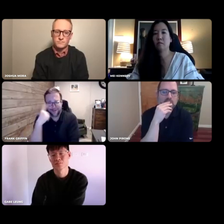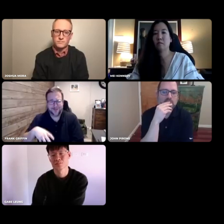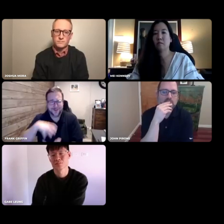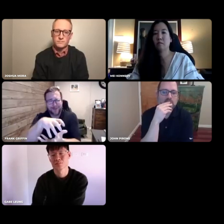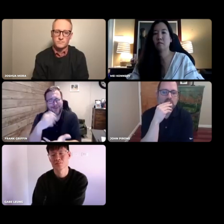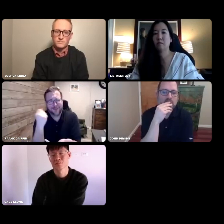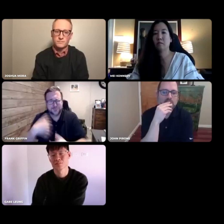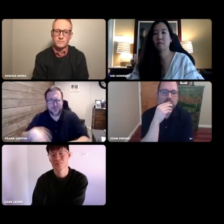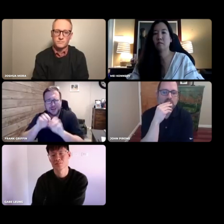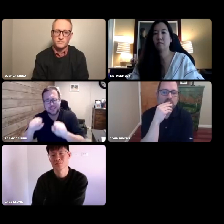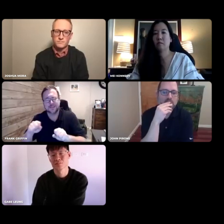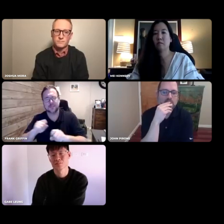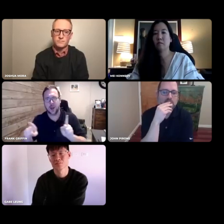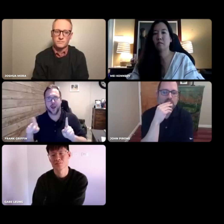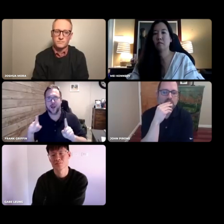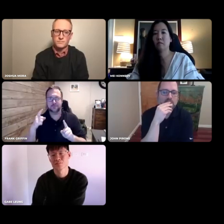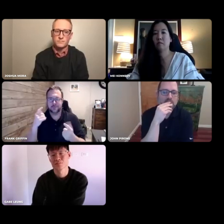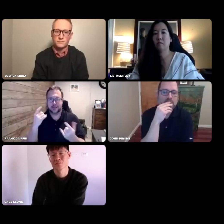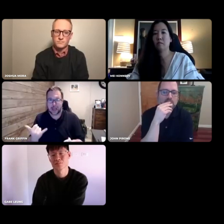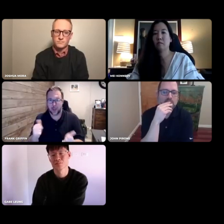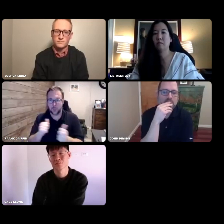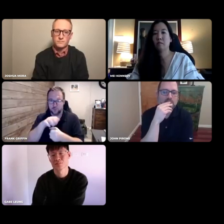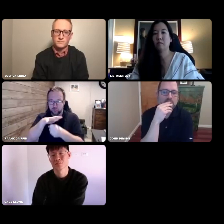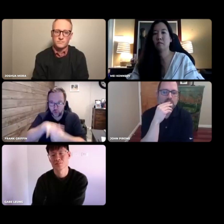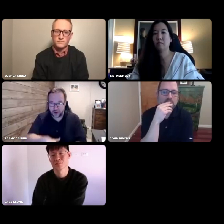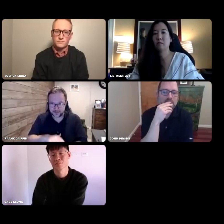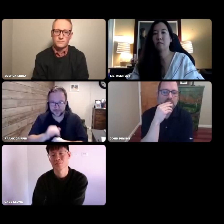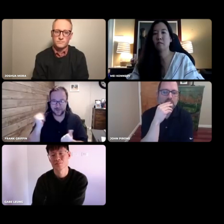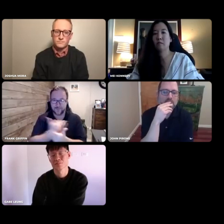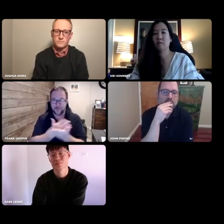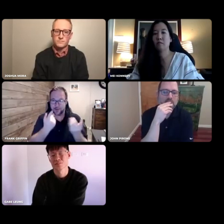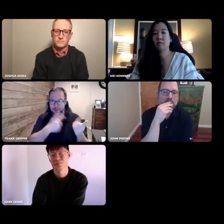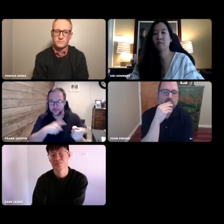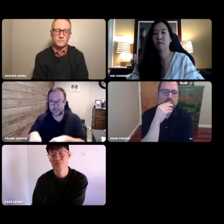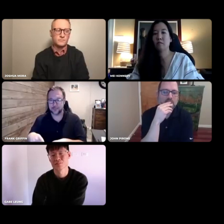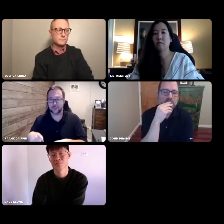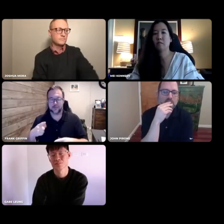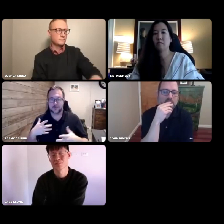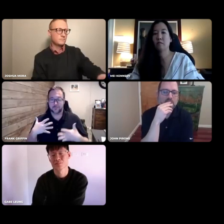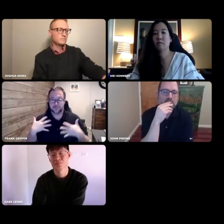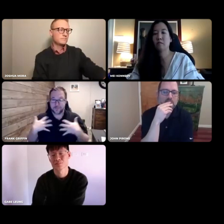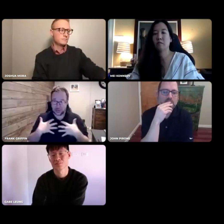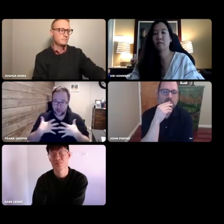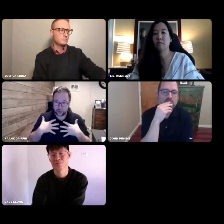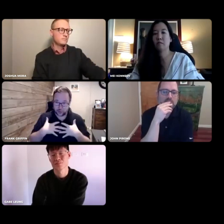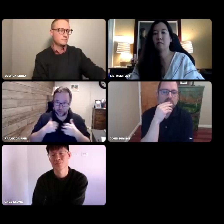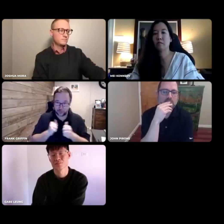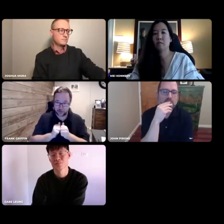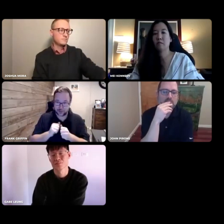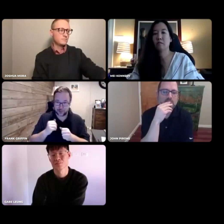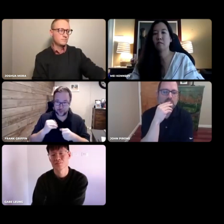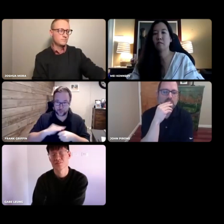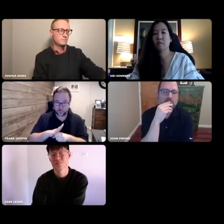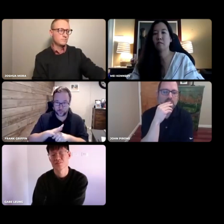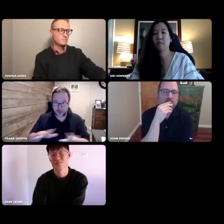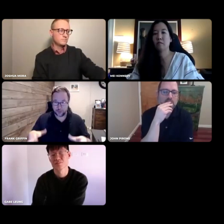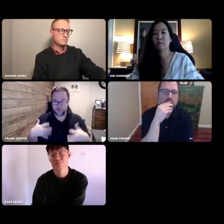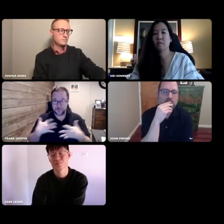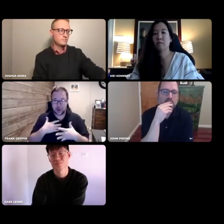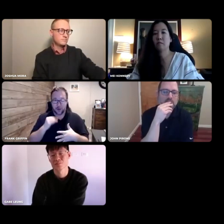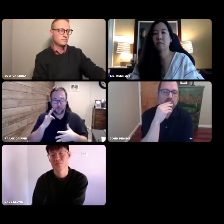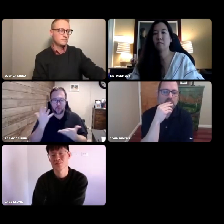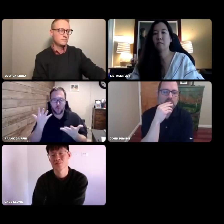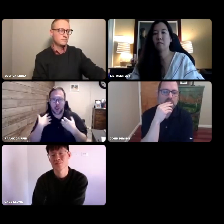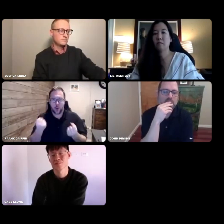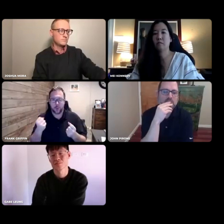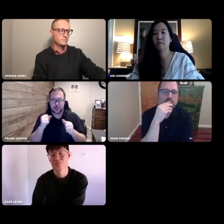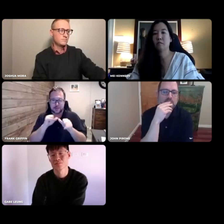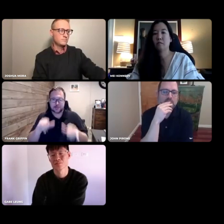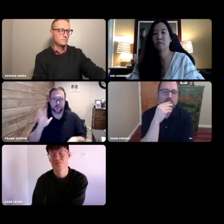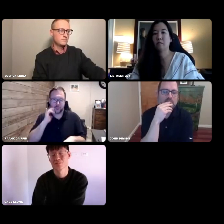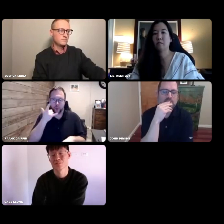I get handing a lot of work to them, but with all the fears we're under, with Coronavirus